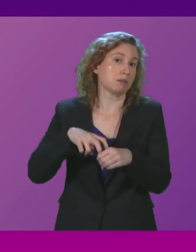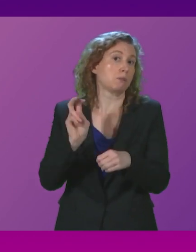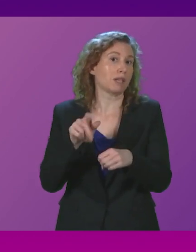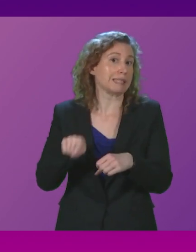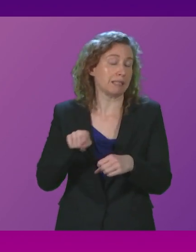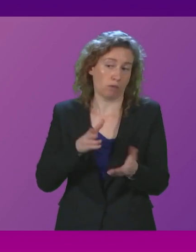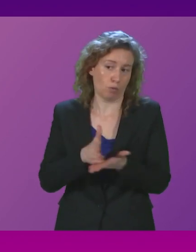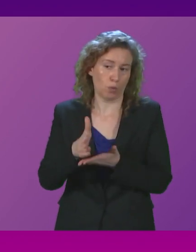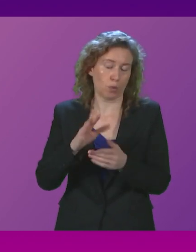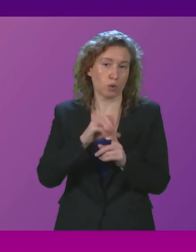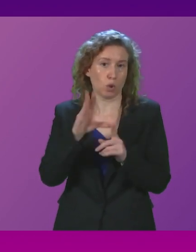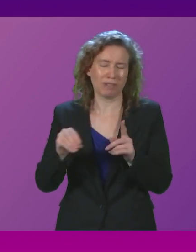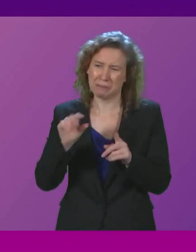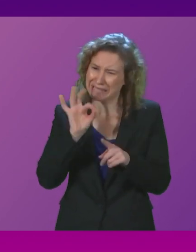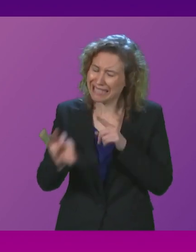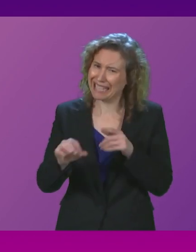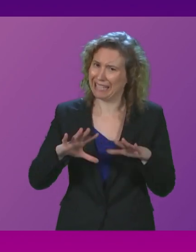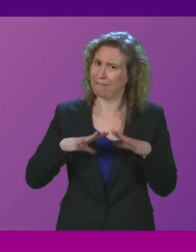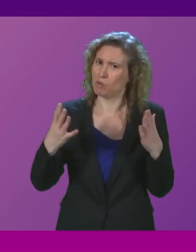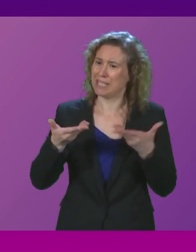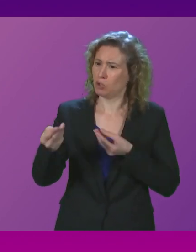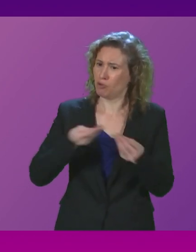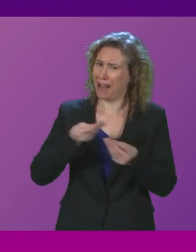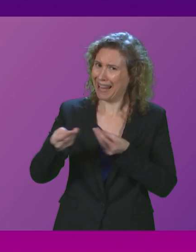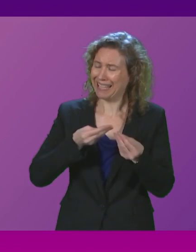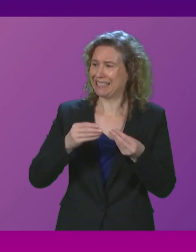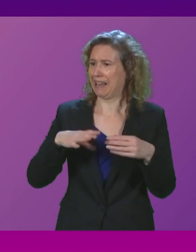particularly through the loss of free trade and free movement of people.